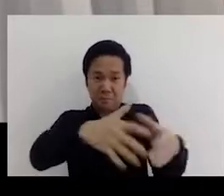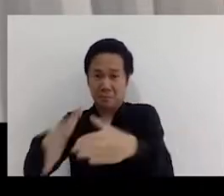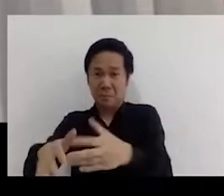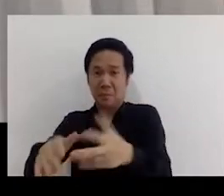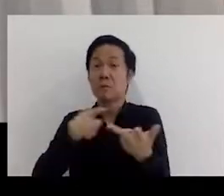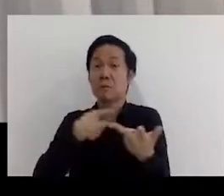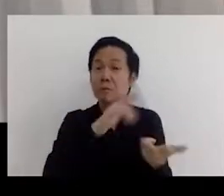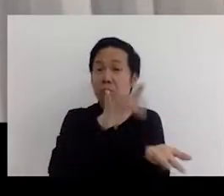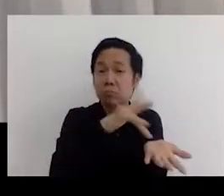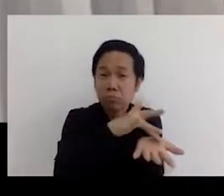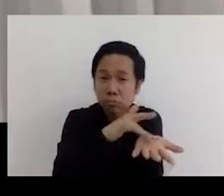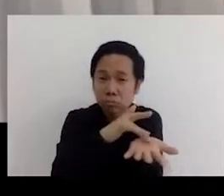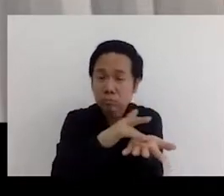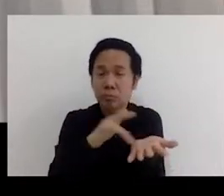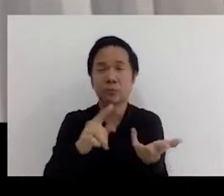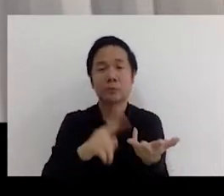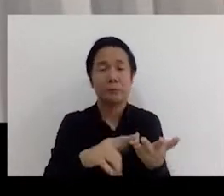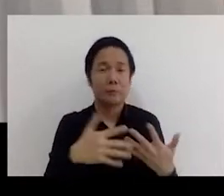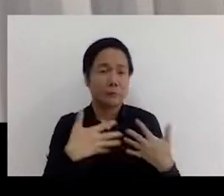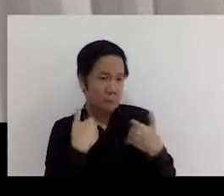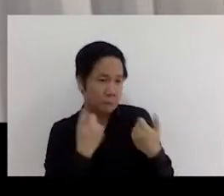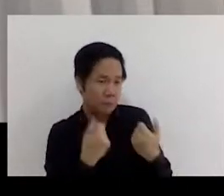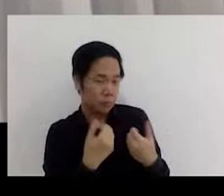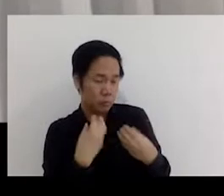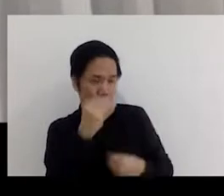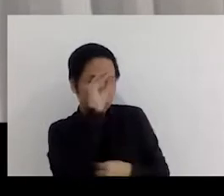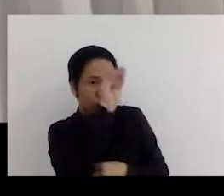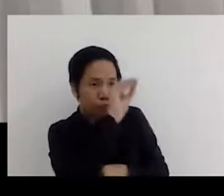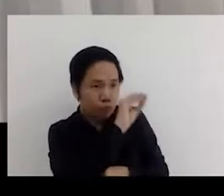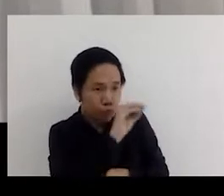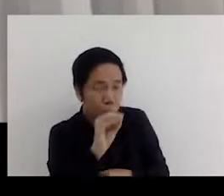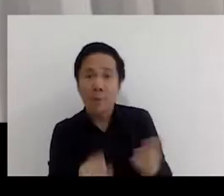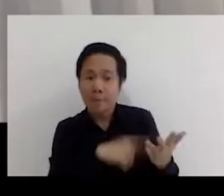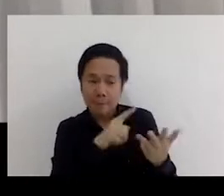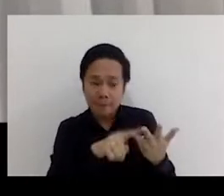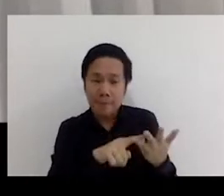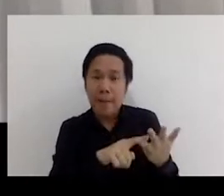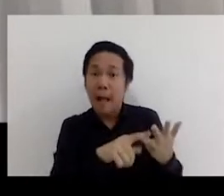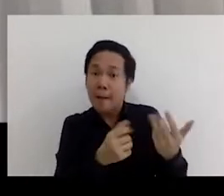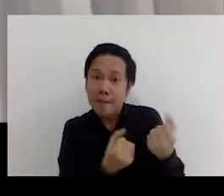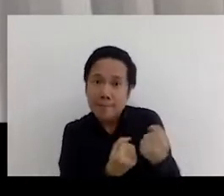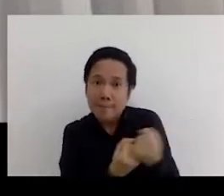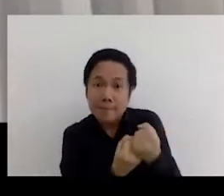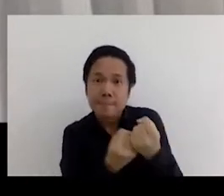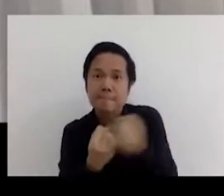and the inclusion of support for the life of persons with disabilities.